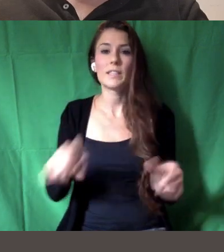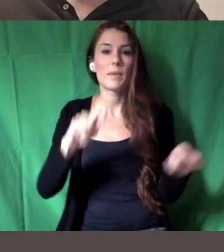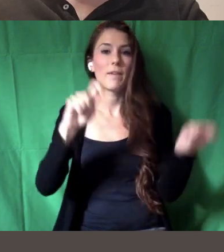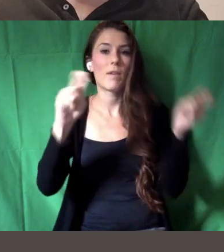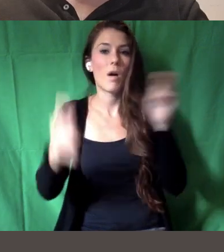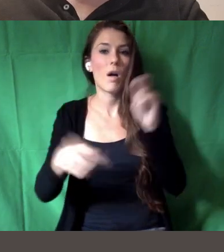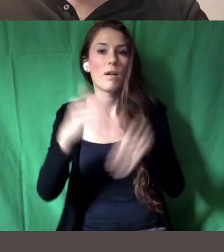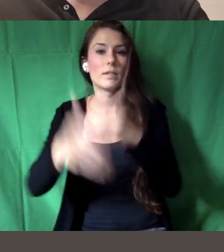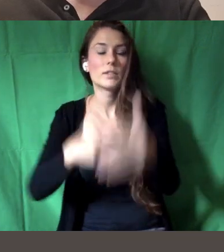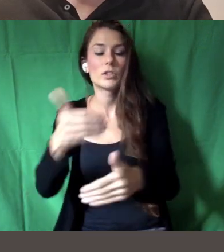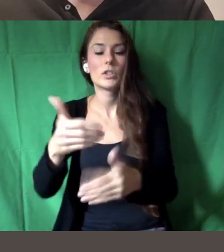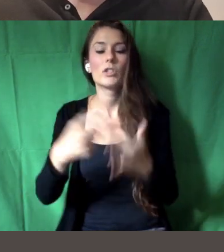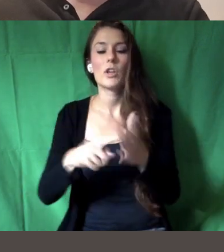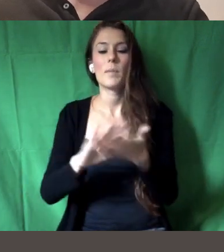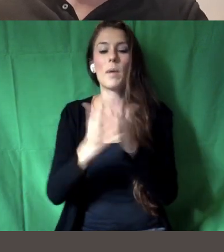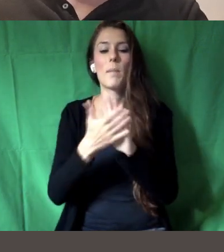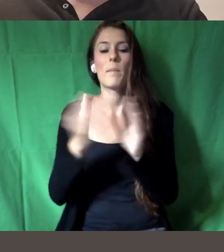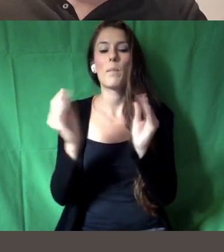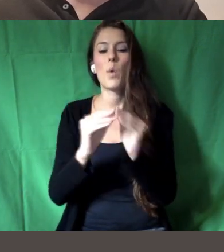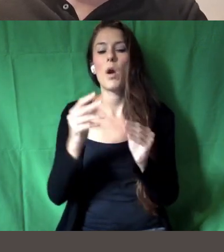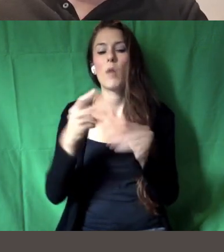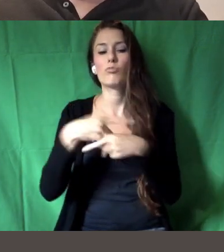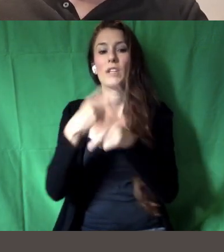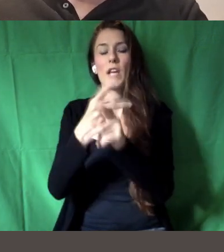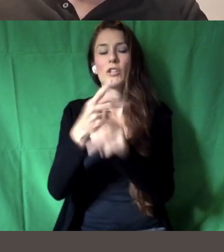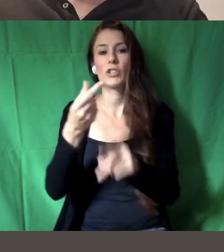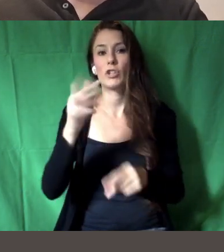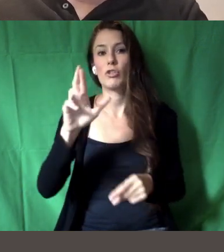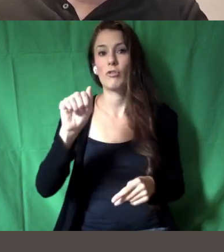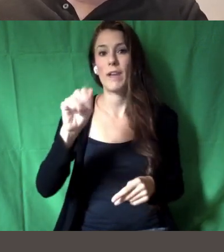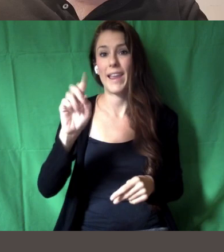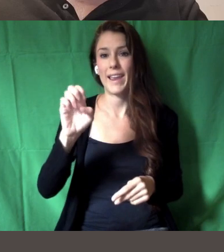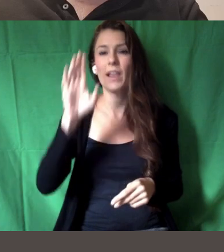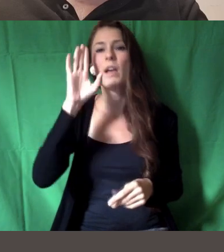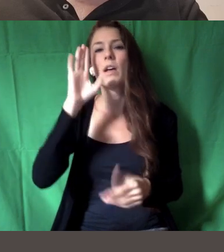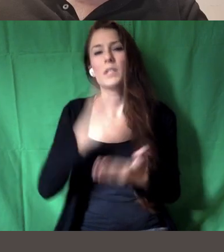and starts to be more production grade, some significant changes will be required.